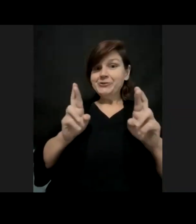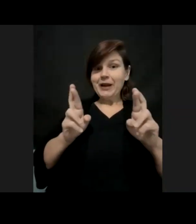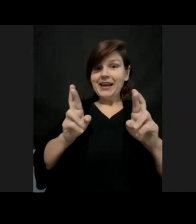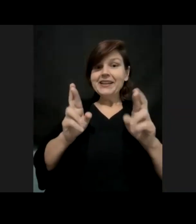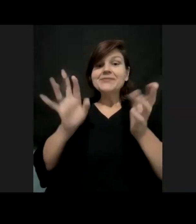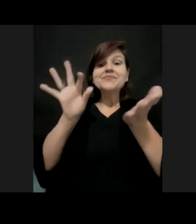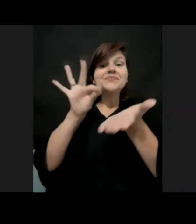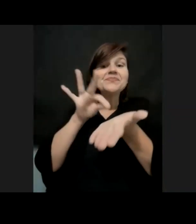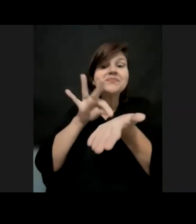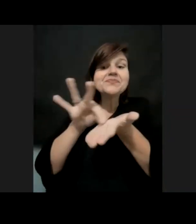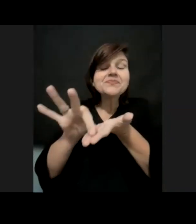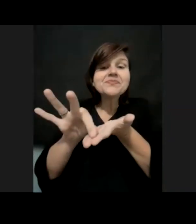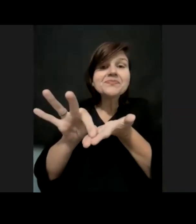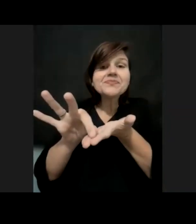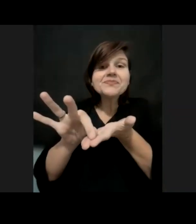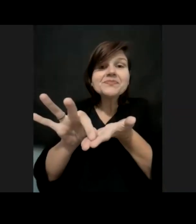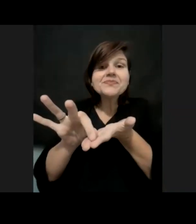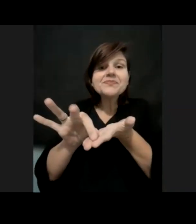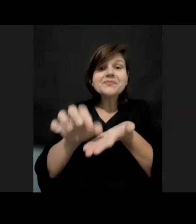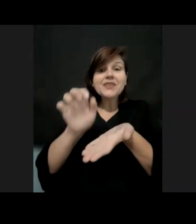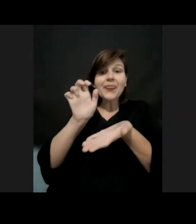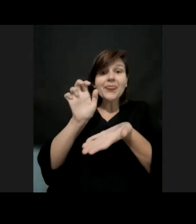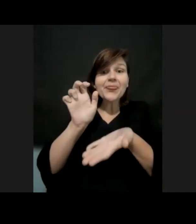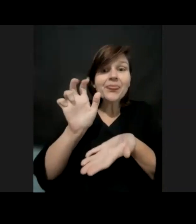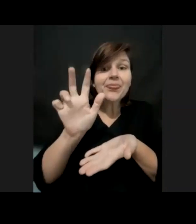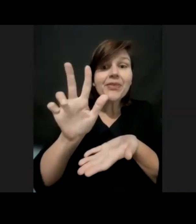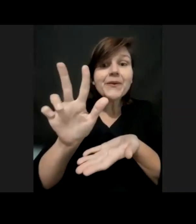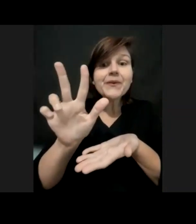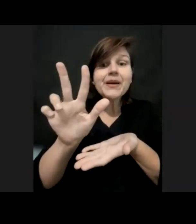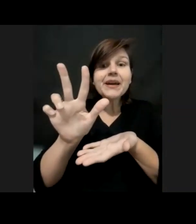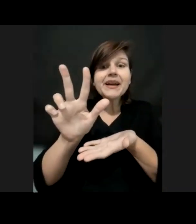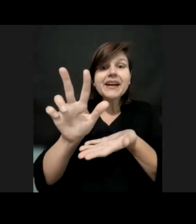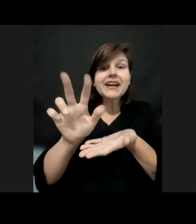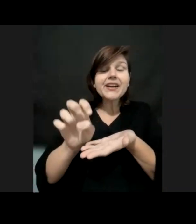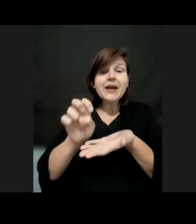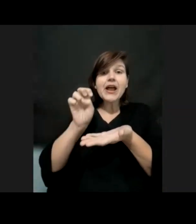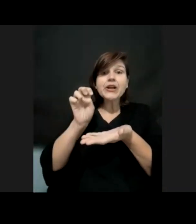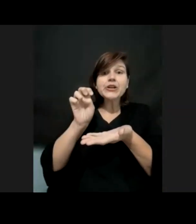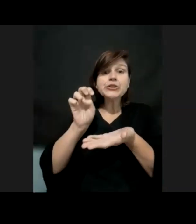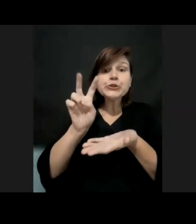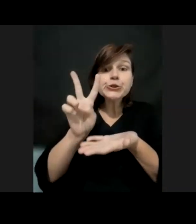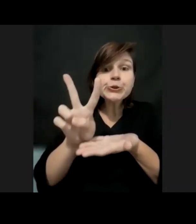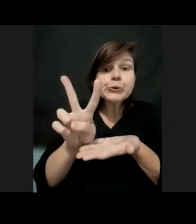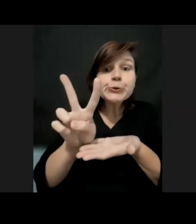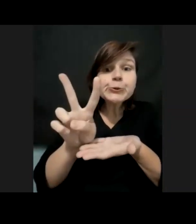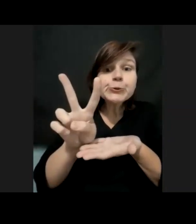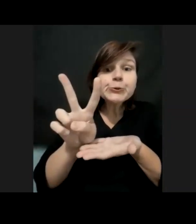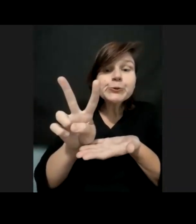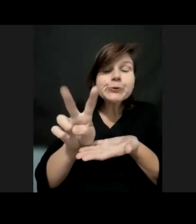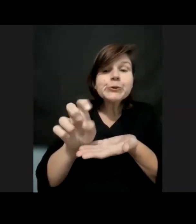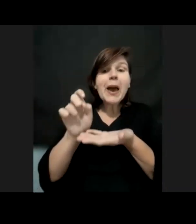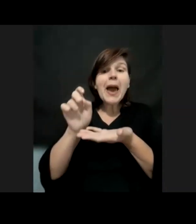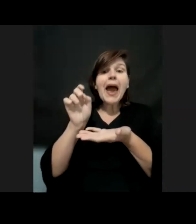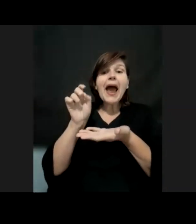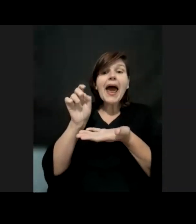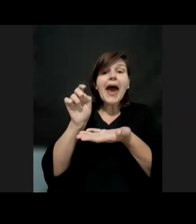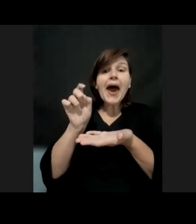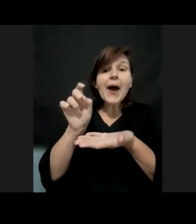Whoop-a-dee-doo of a three! And a whoop-a-dee-doo of a two! And a whoop-a-dee-doo of a one!